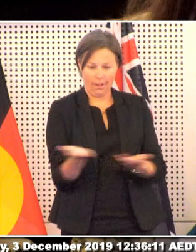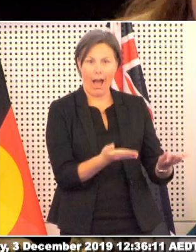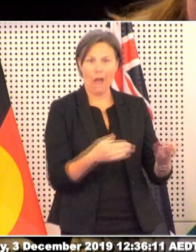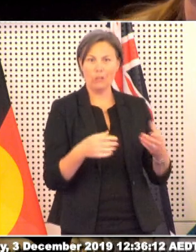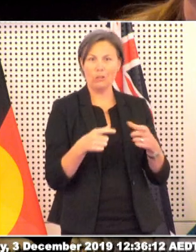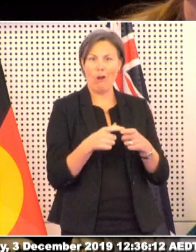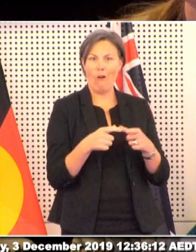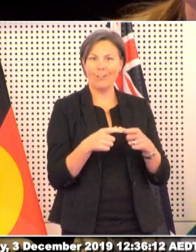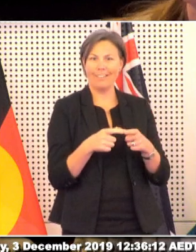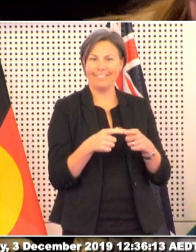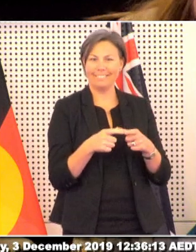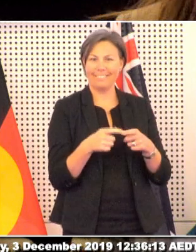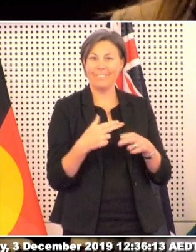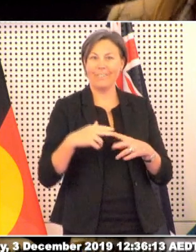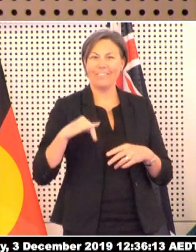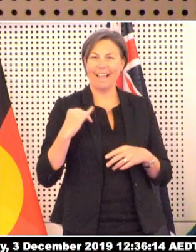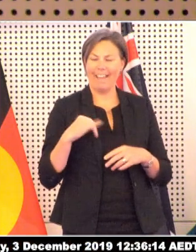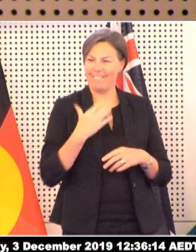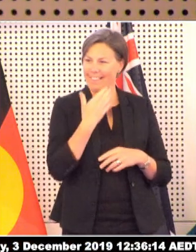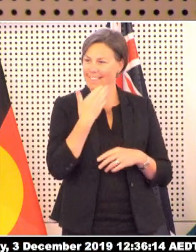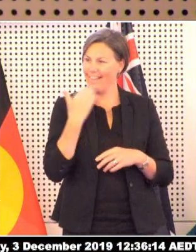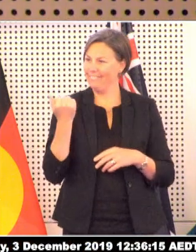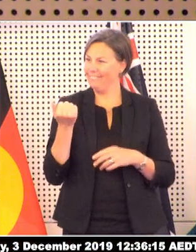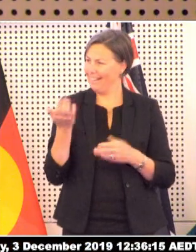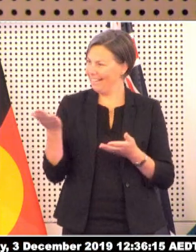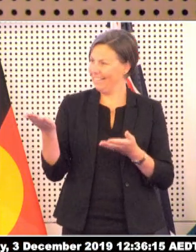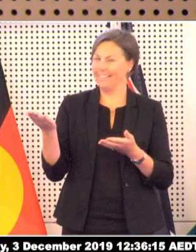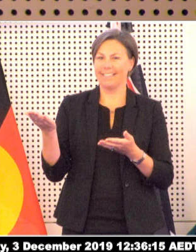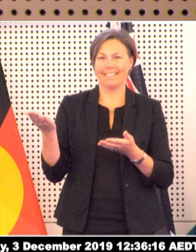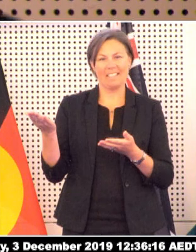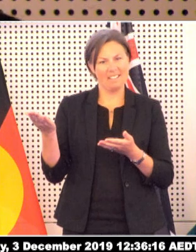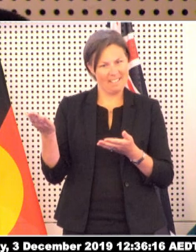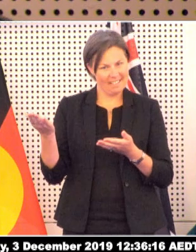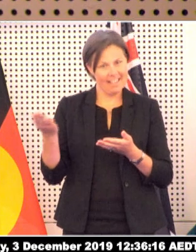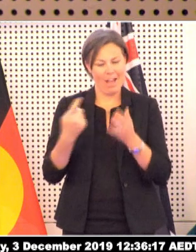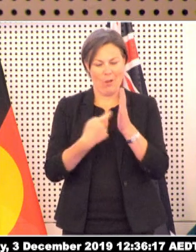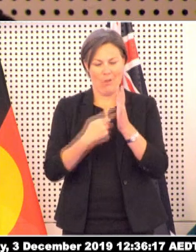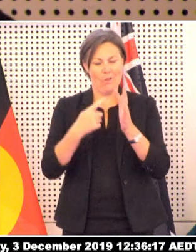staff. So I think this is a common reward for hard work.